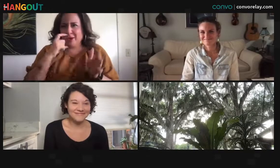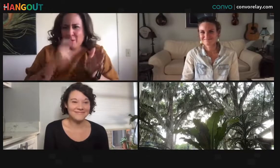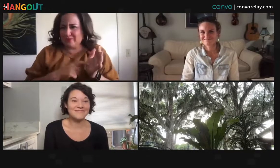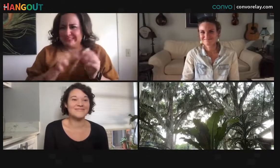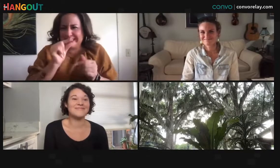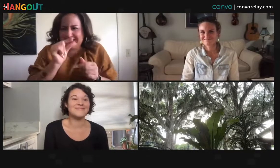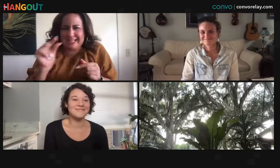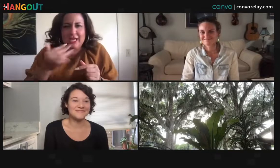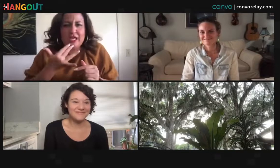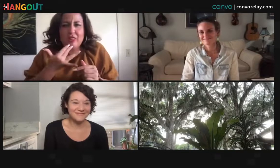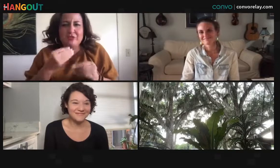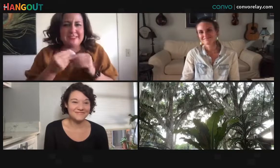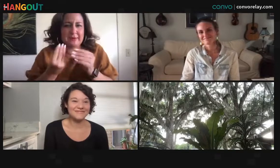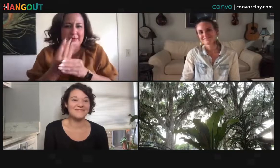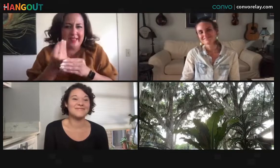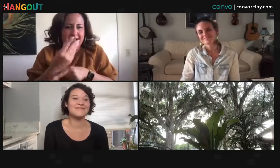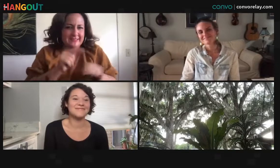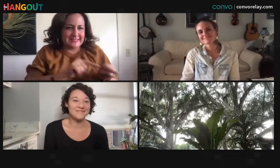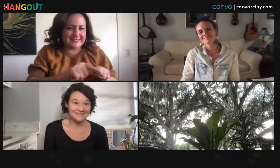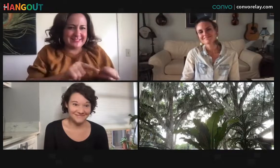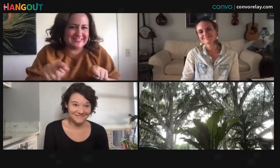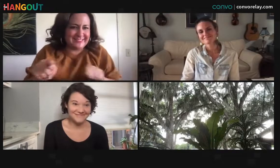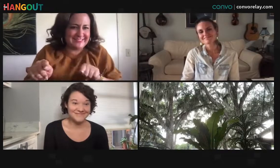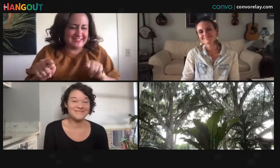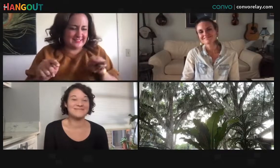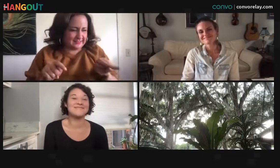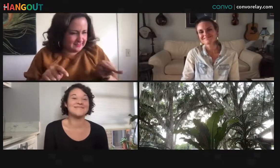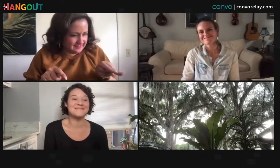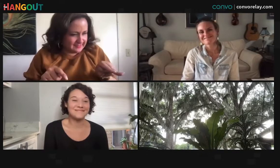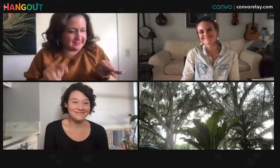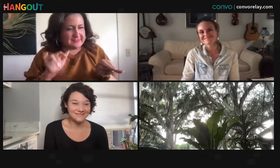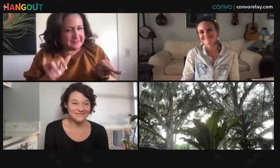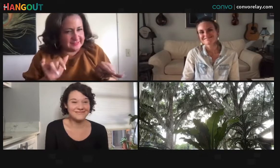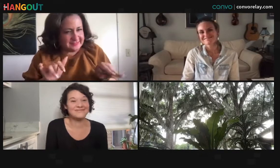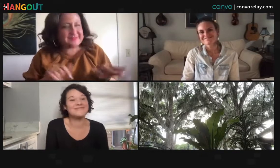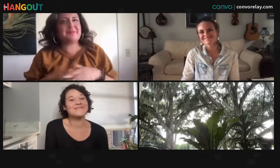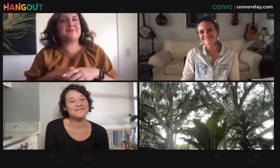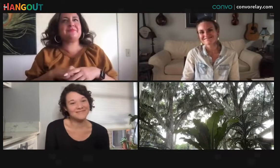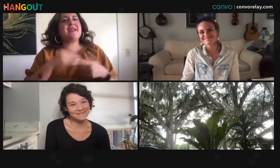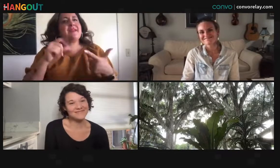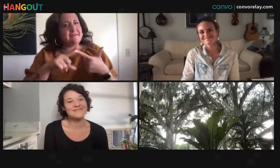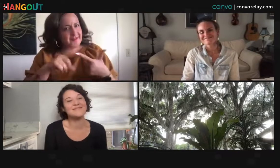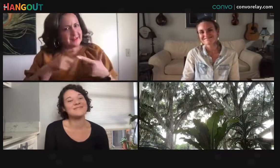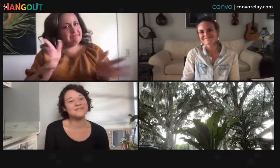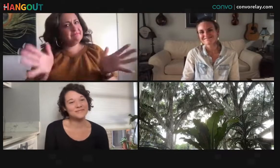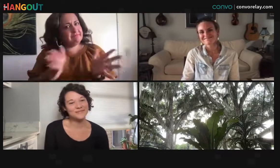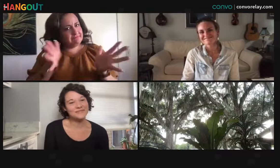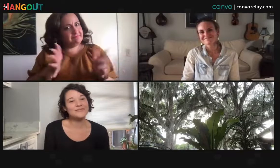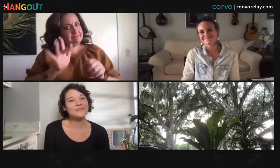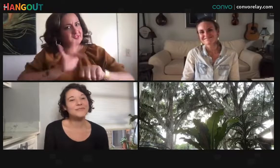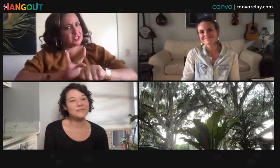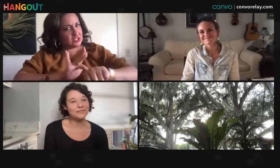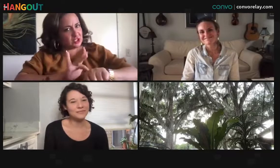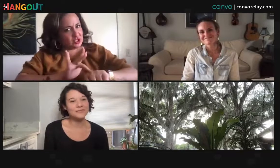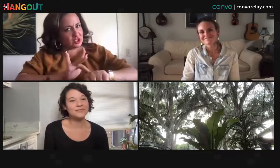required me to stop and observe so i noticed things like the nuance in color for plants that i saw